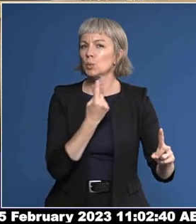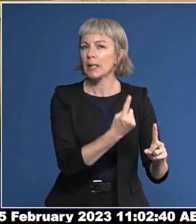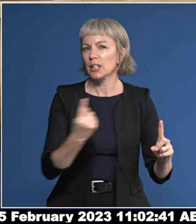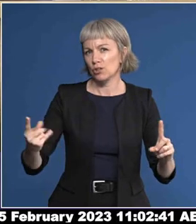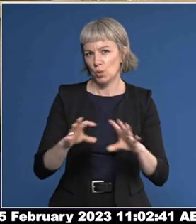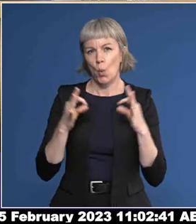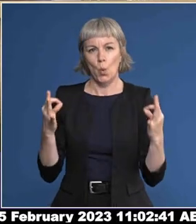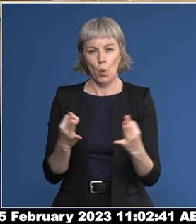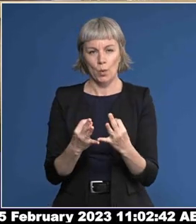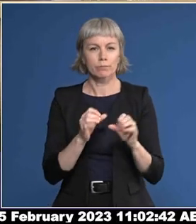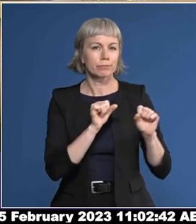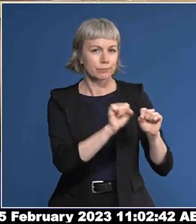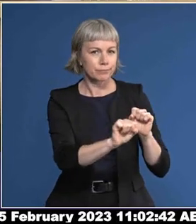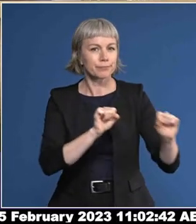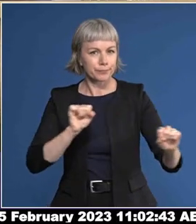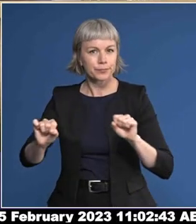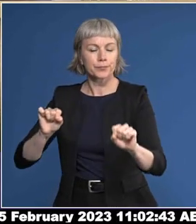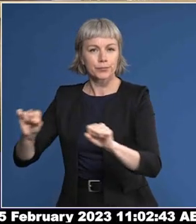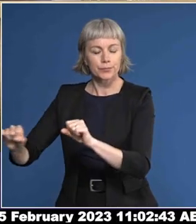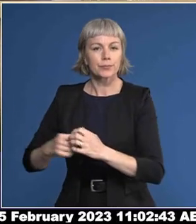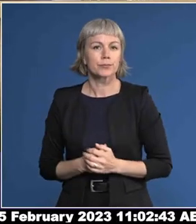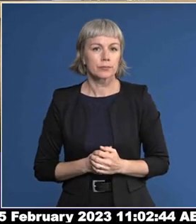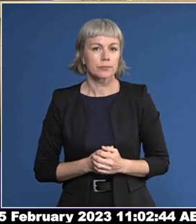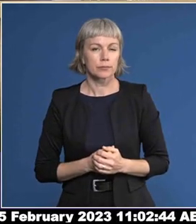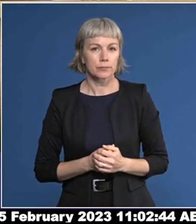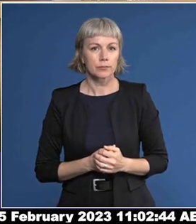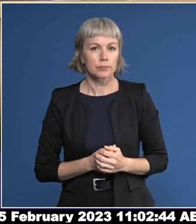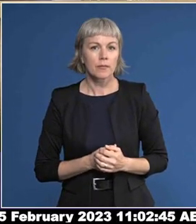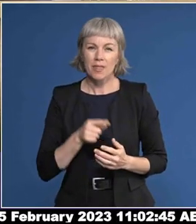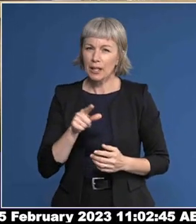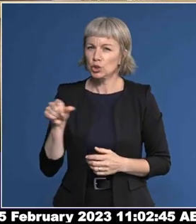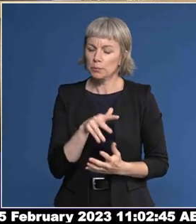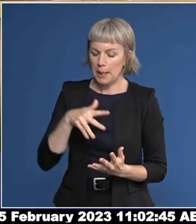I think that's something that's embedded in the organisation, and I don't believe it's something you can learn from training.